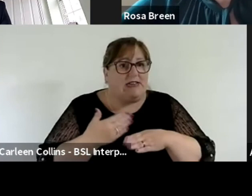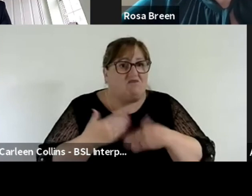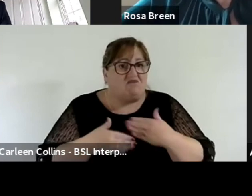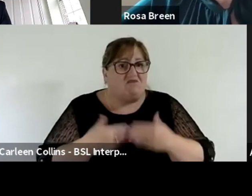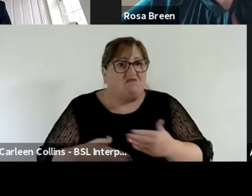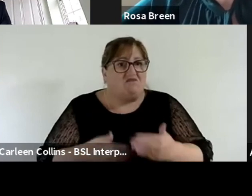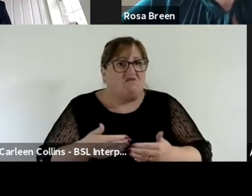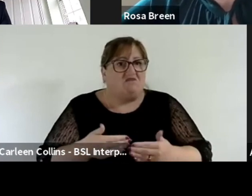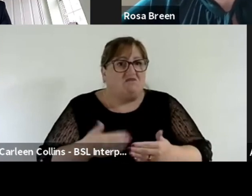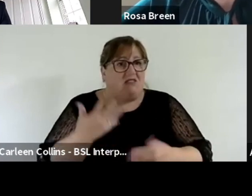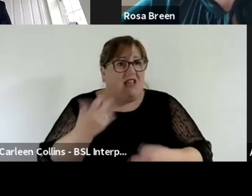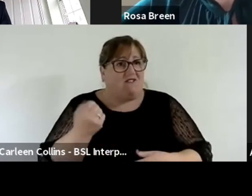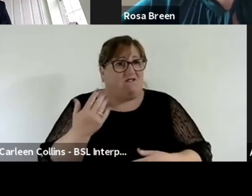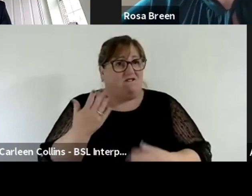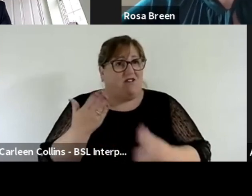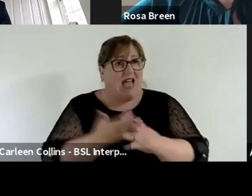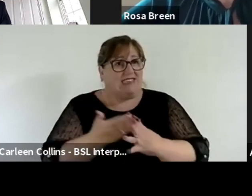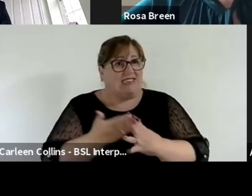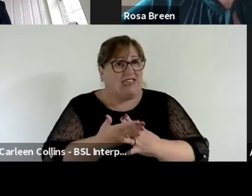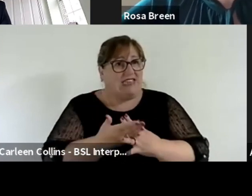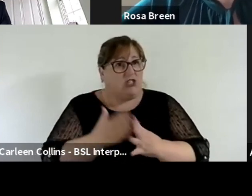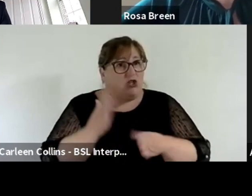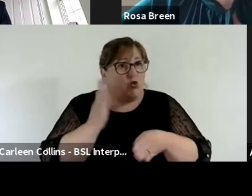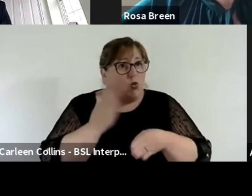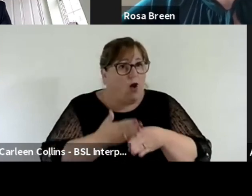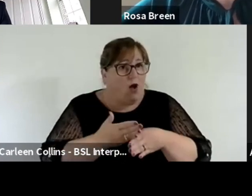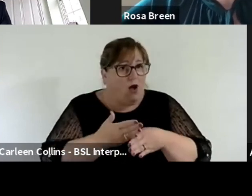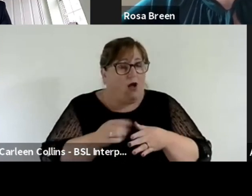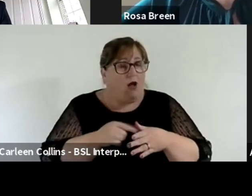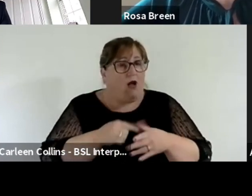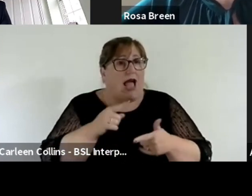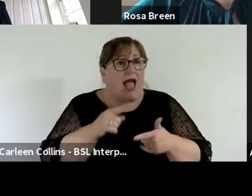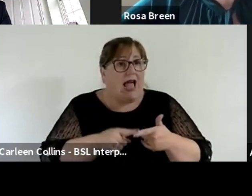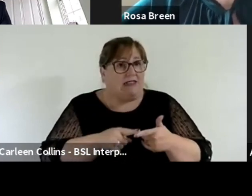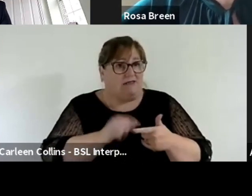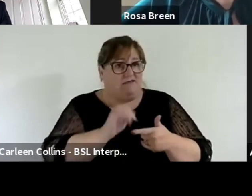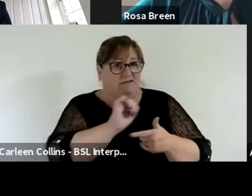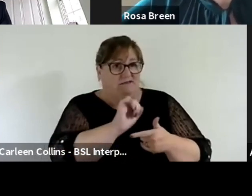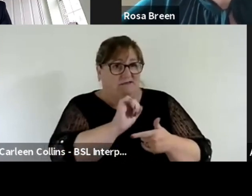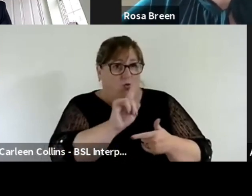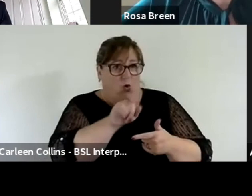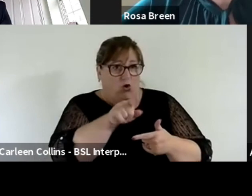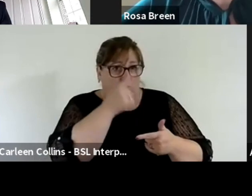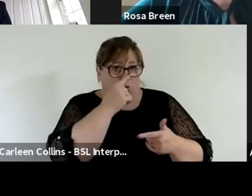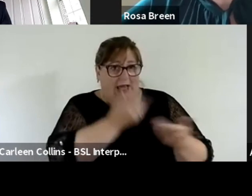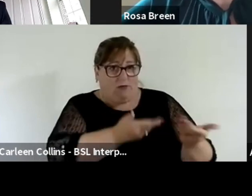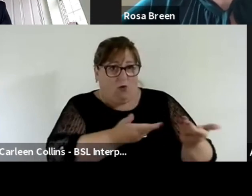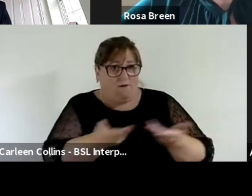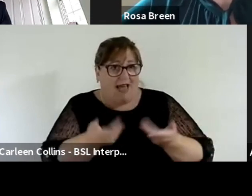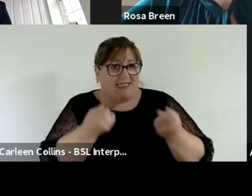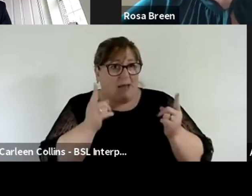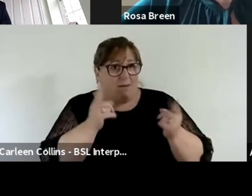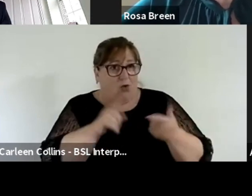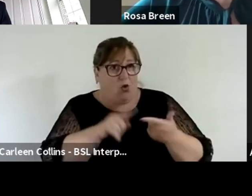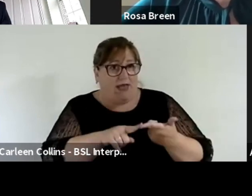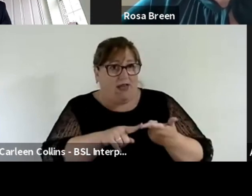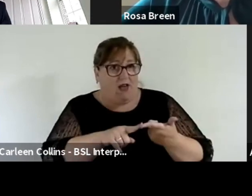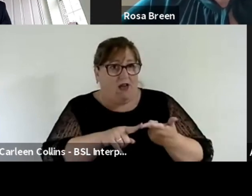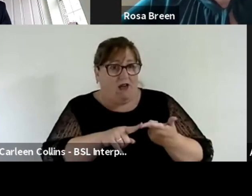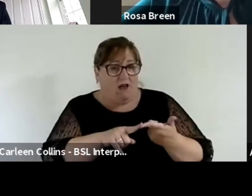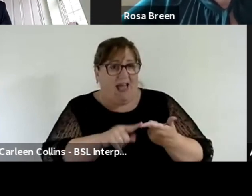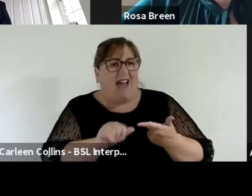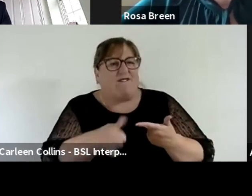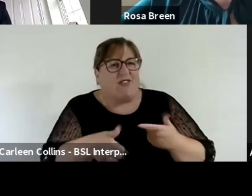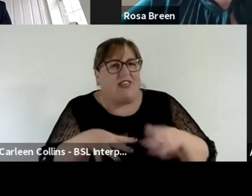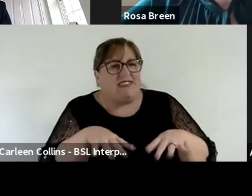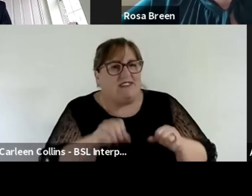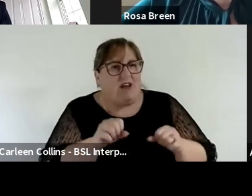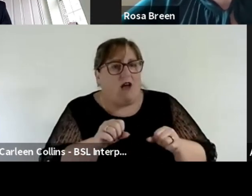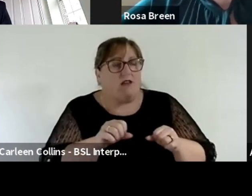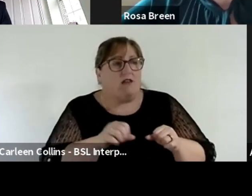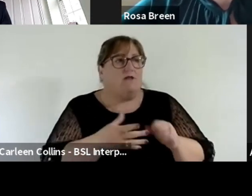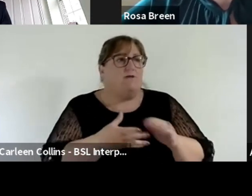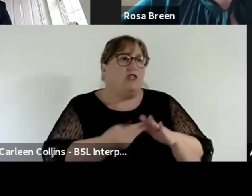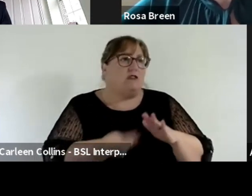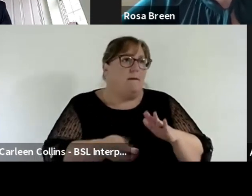Then of course when one is in the work, in the workplace, there are